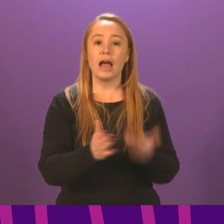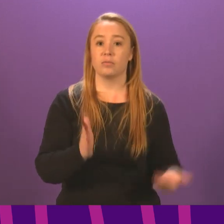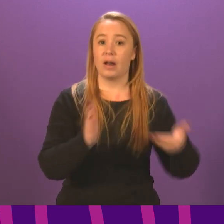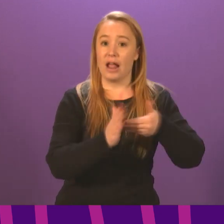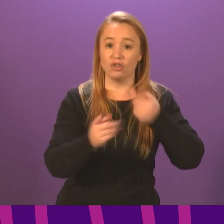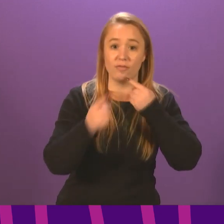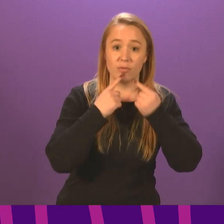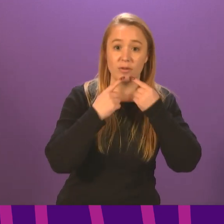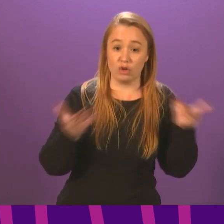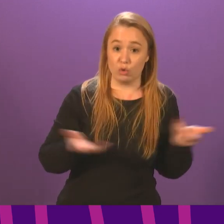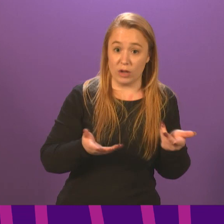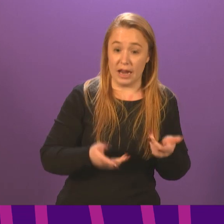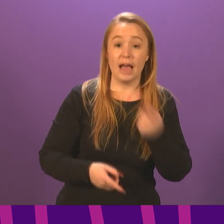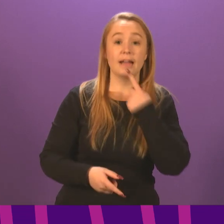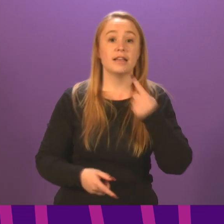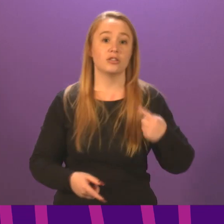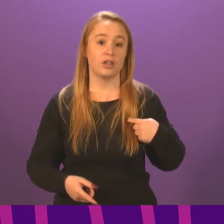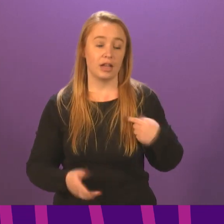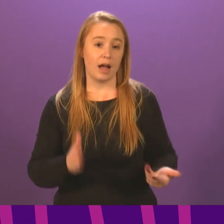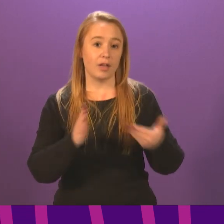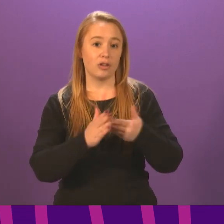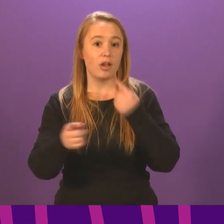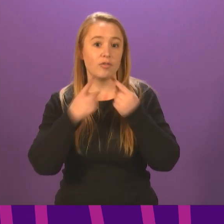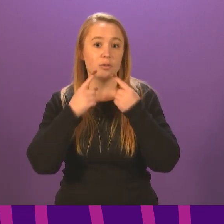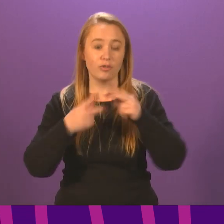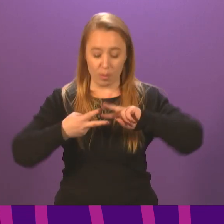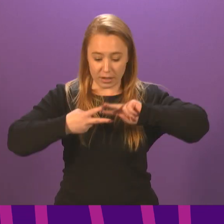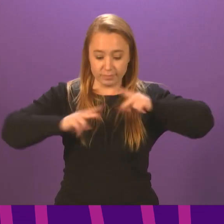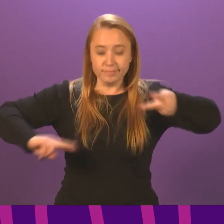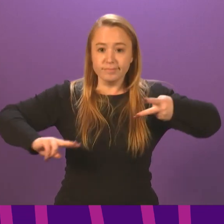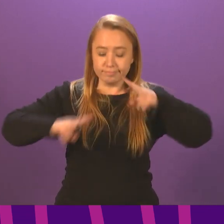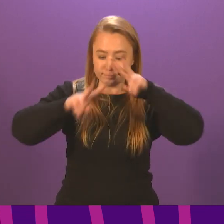and today with the latest information that we have from genomic sequencing work in Scotland,